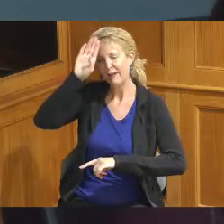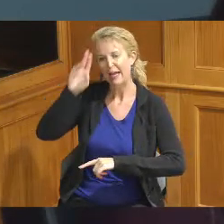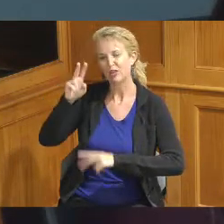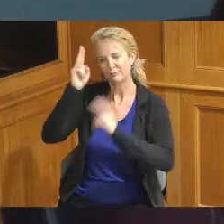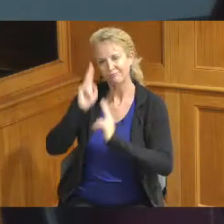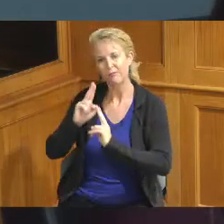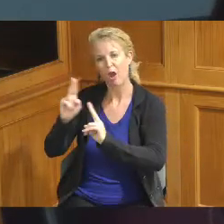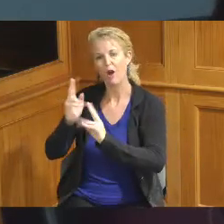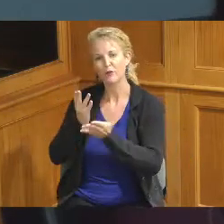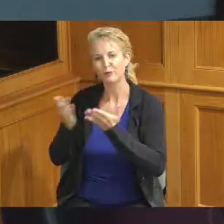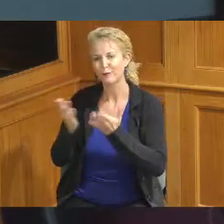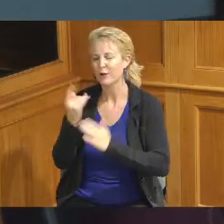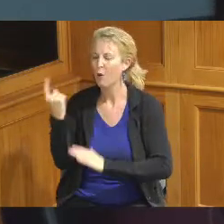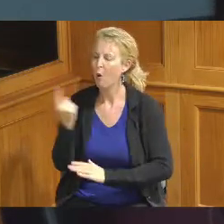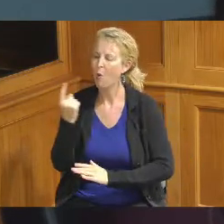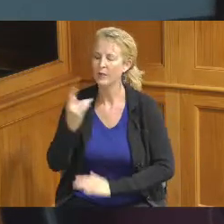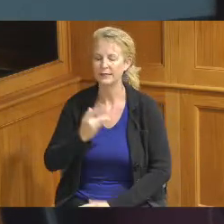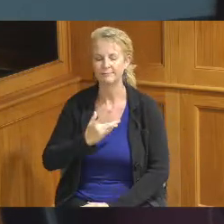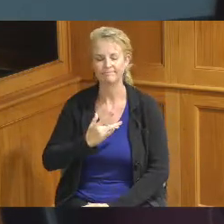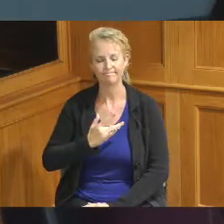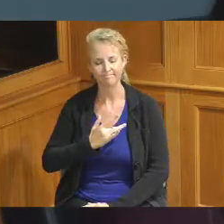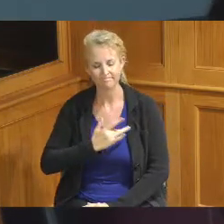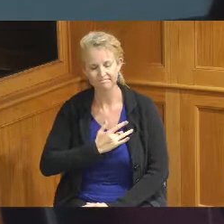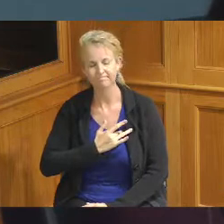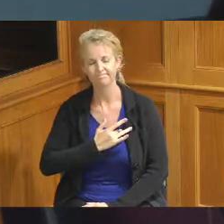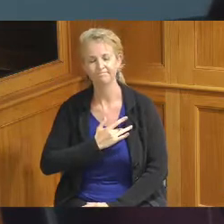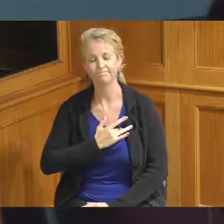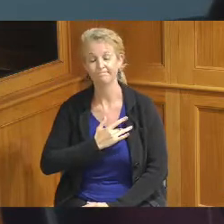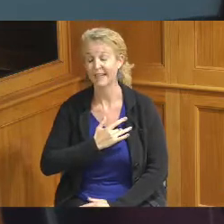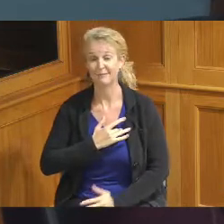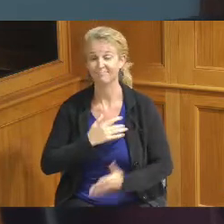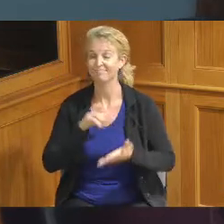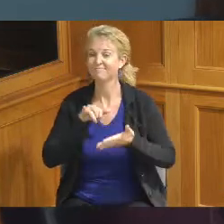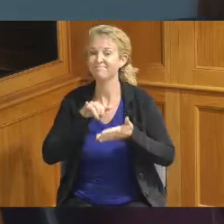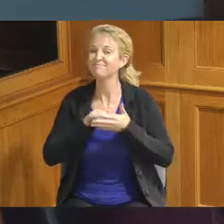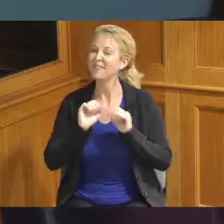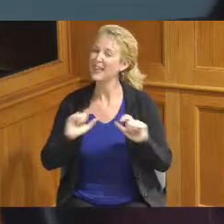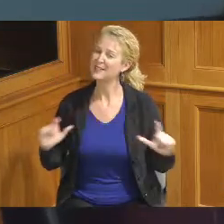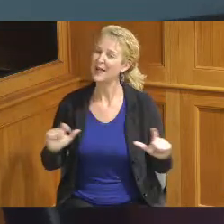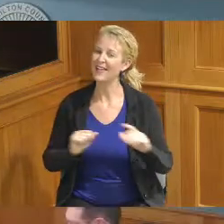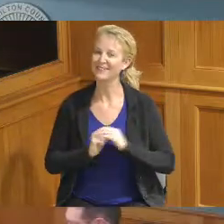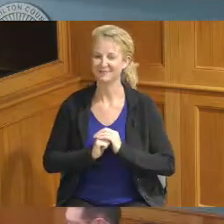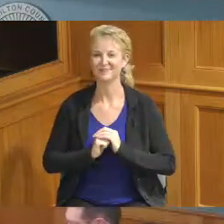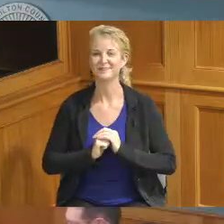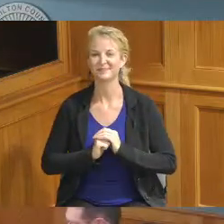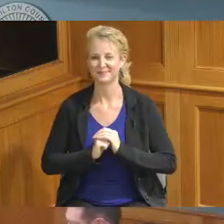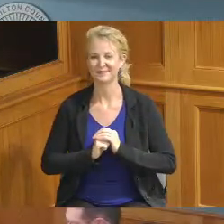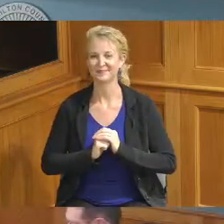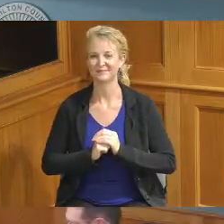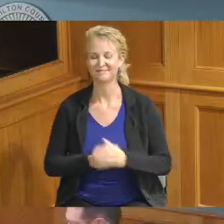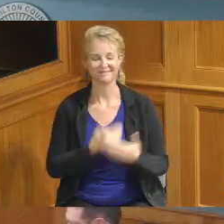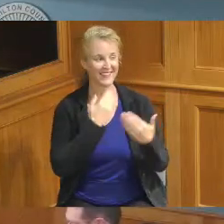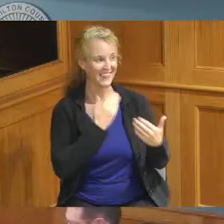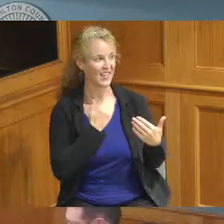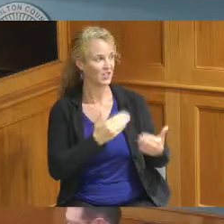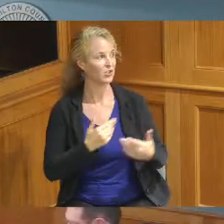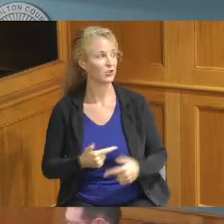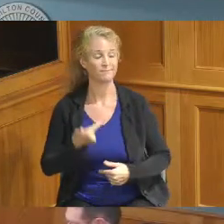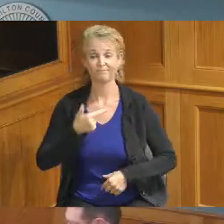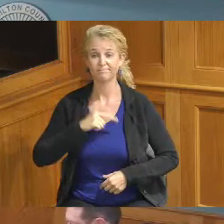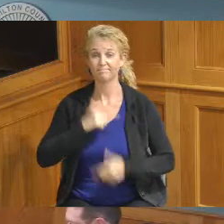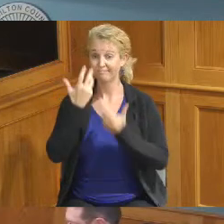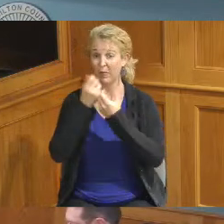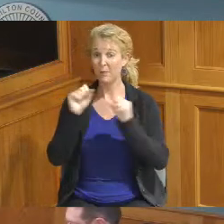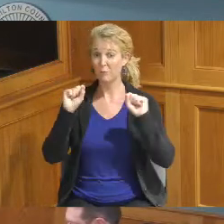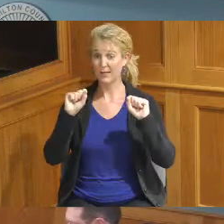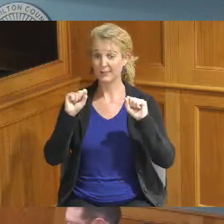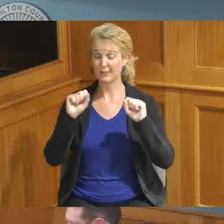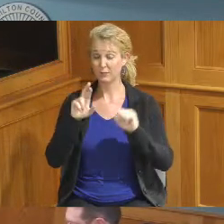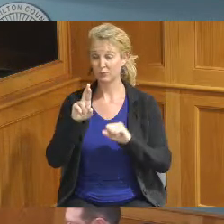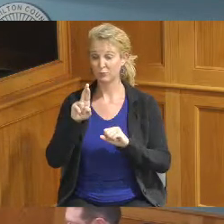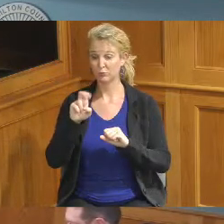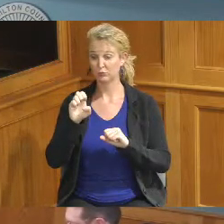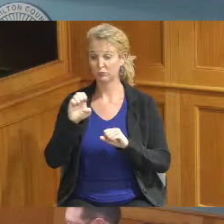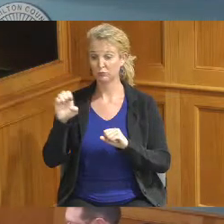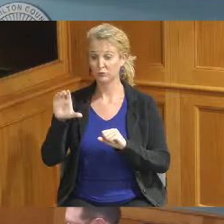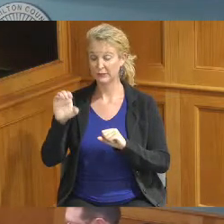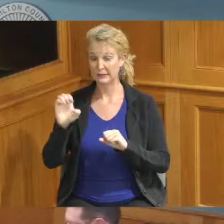which is always very moving and that's all I have right now thank you also attended that's why our